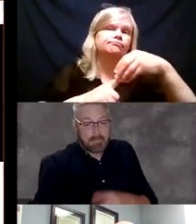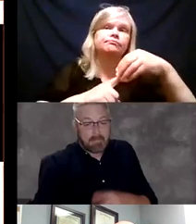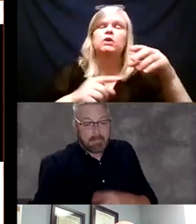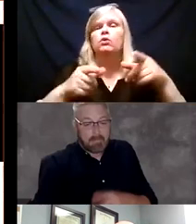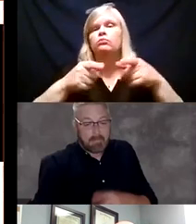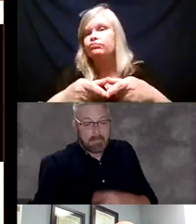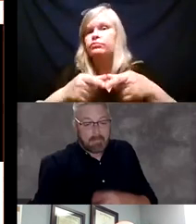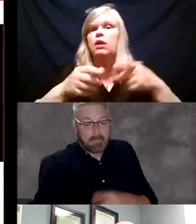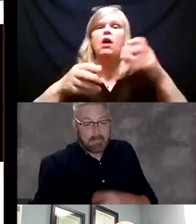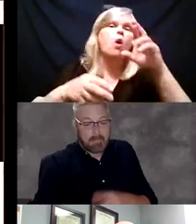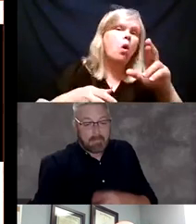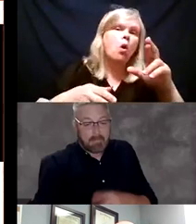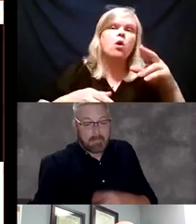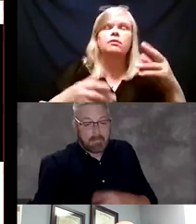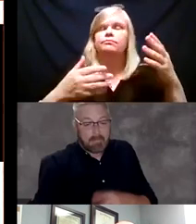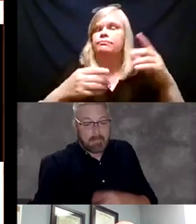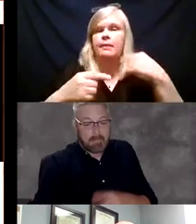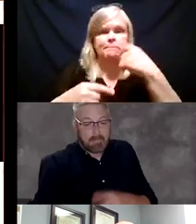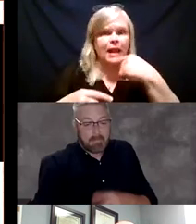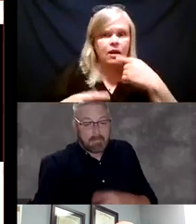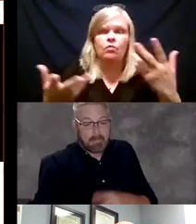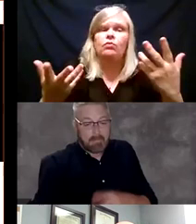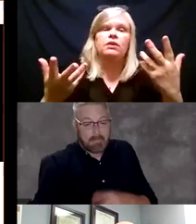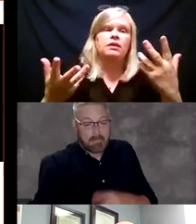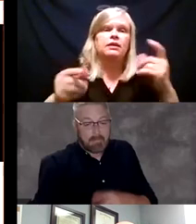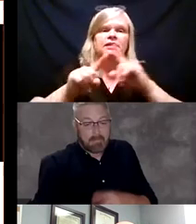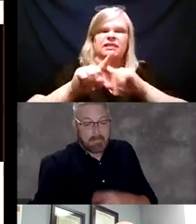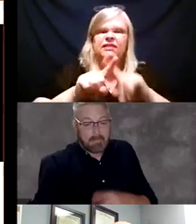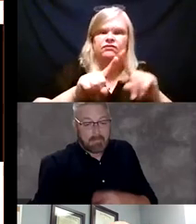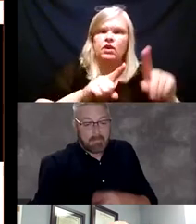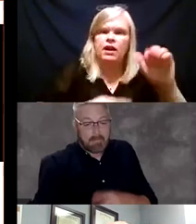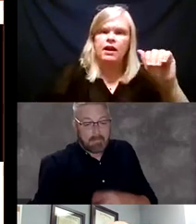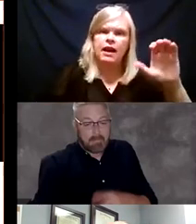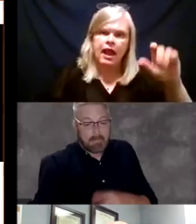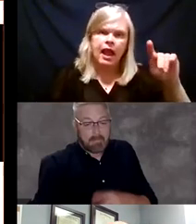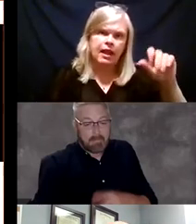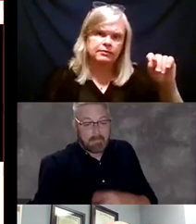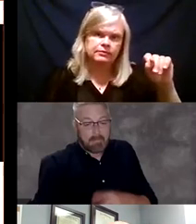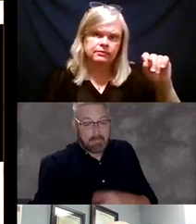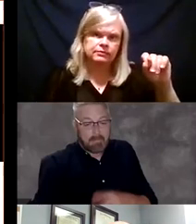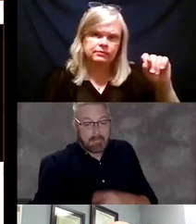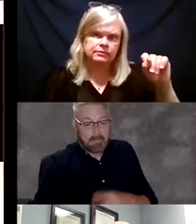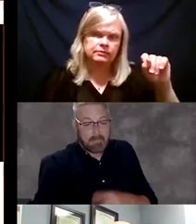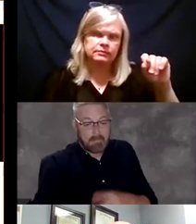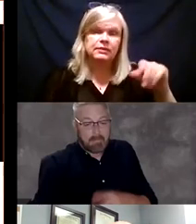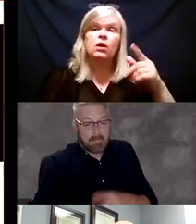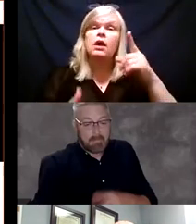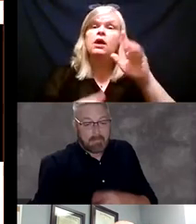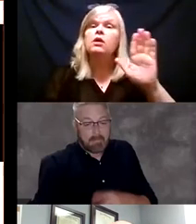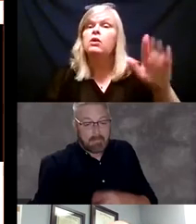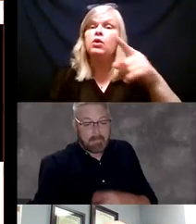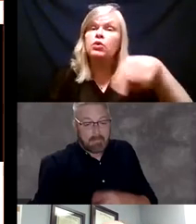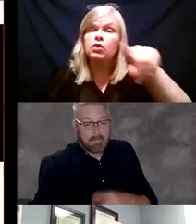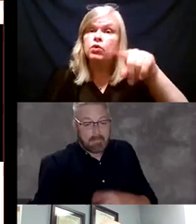THOSE LISTED. WHAT YOU NEED TO KNOW WHAT THE